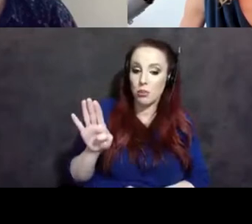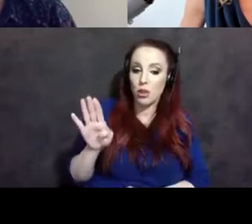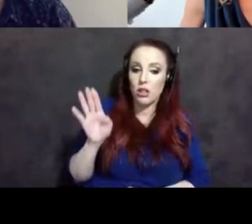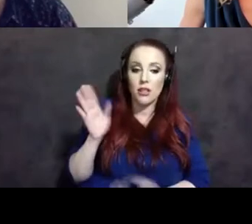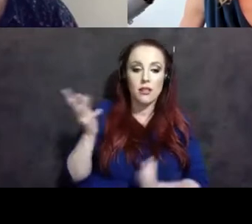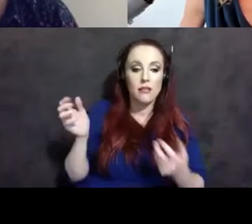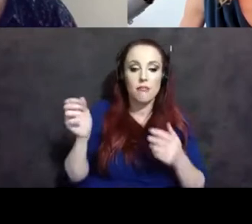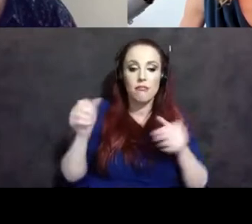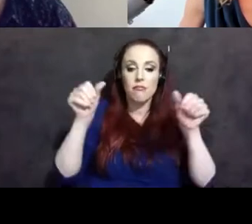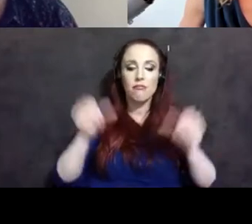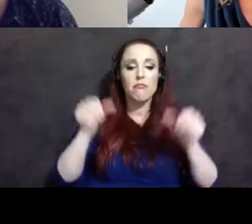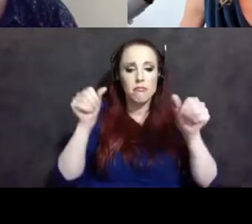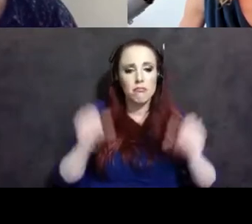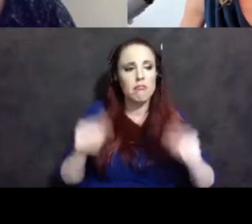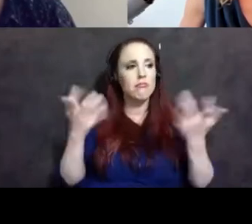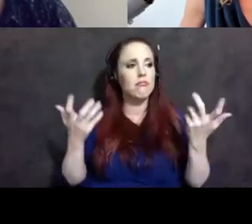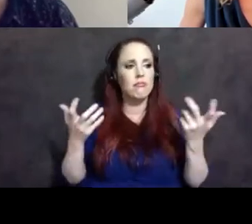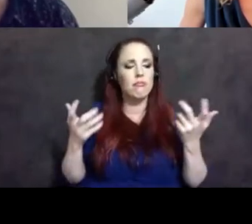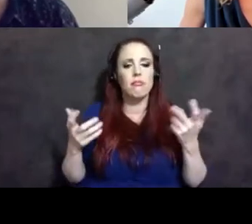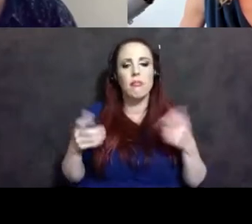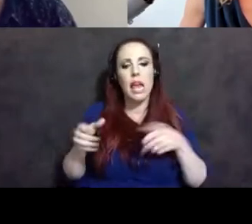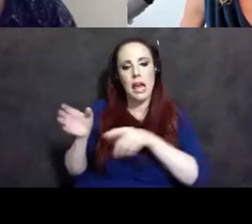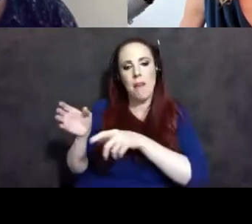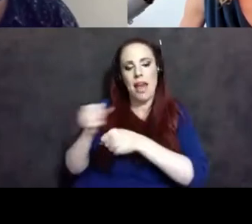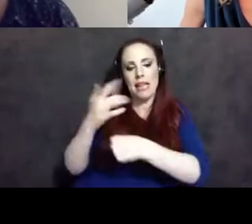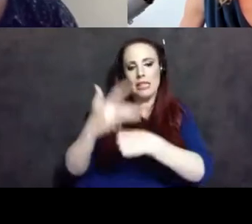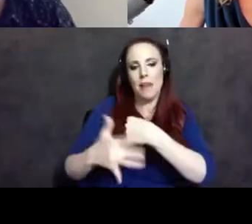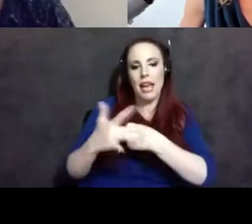Make spaces for people that need to speak right now.